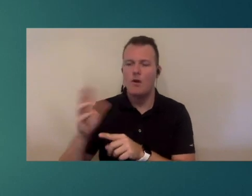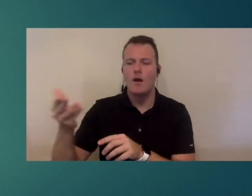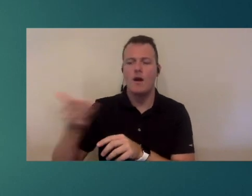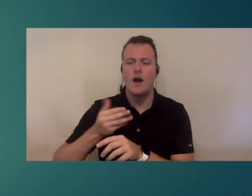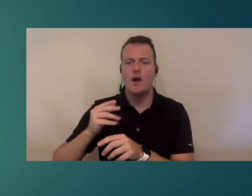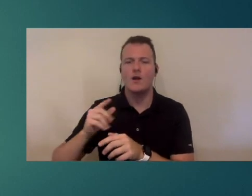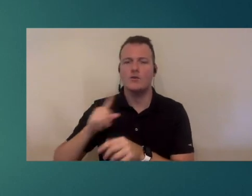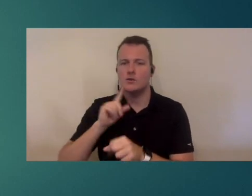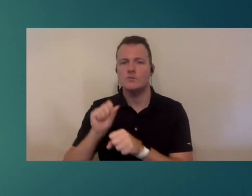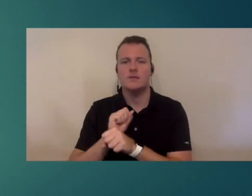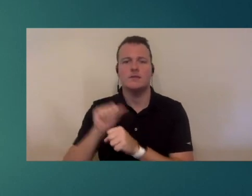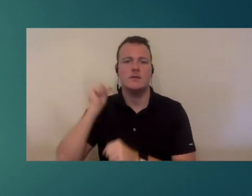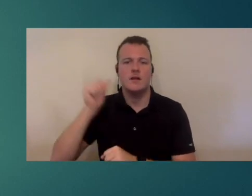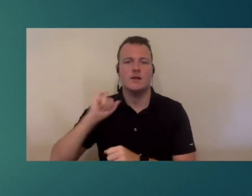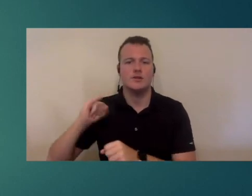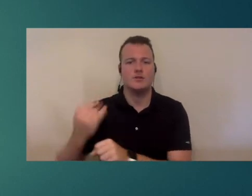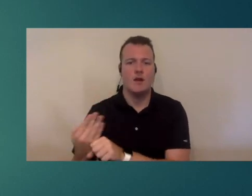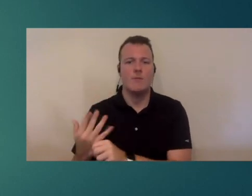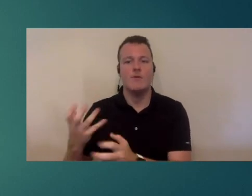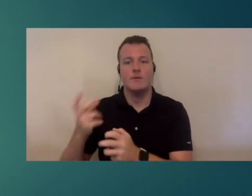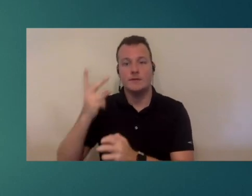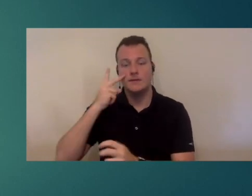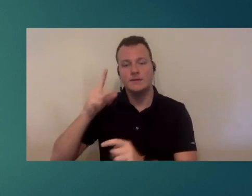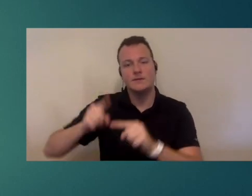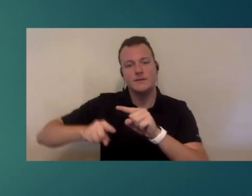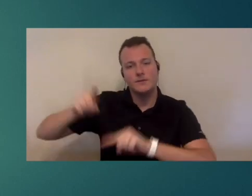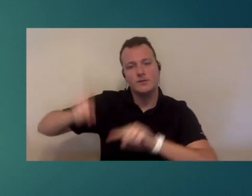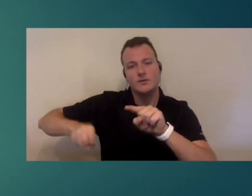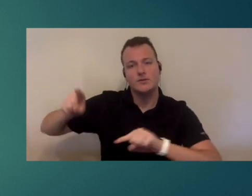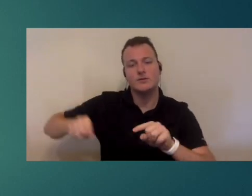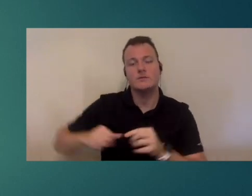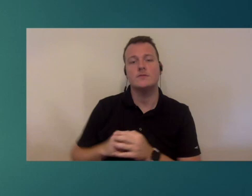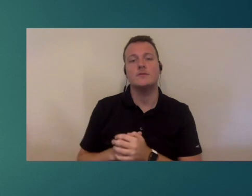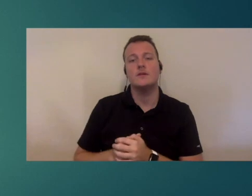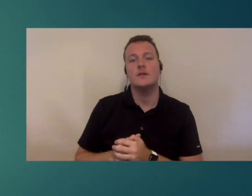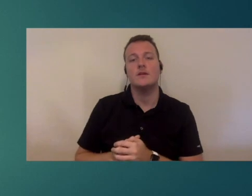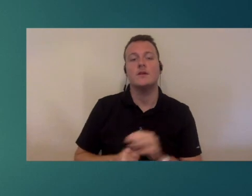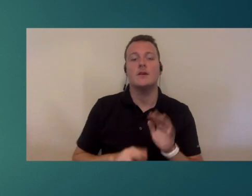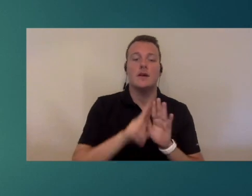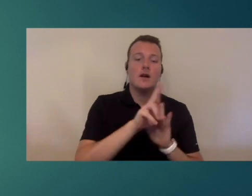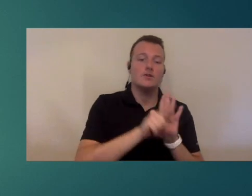I really want to see diversity. I want to see a different undergraduate to